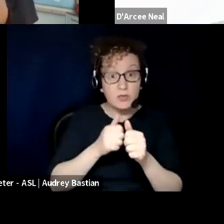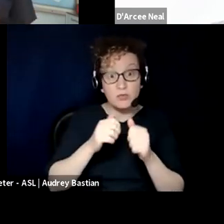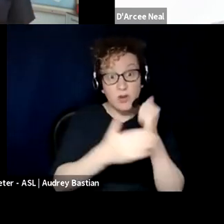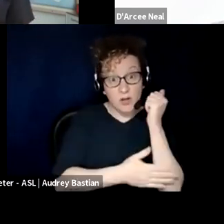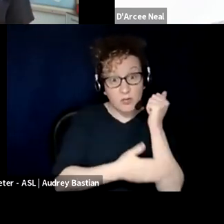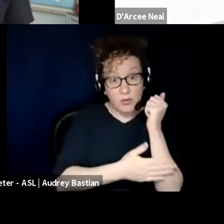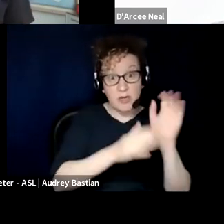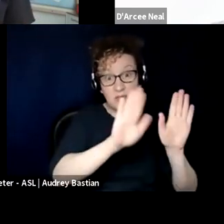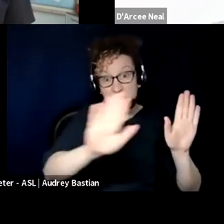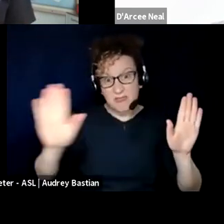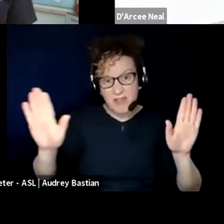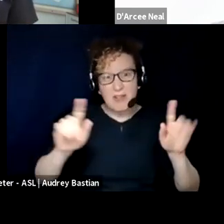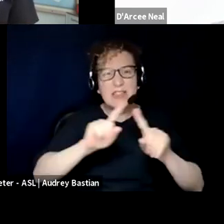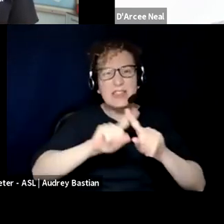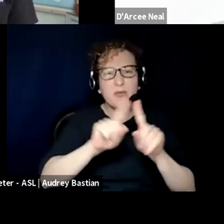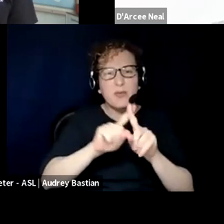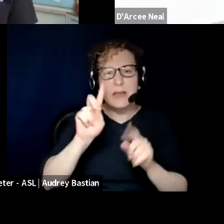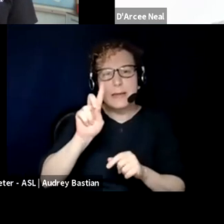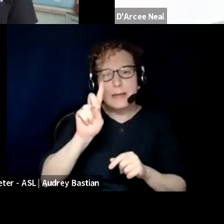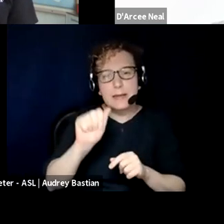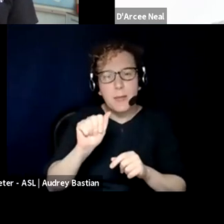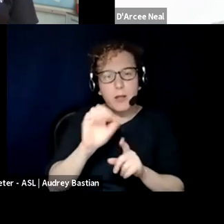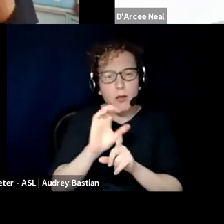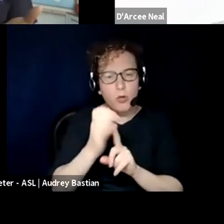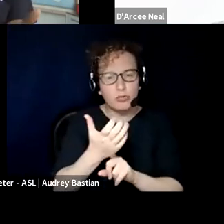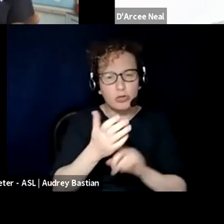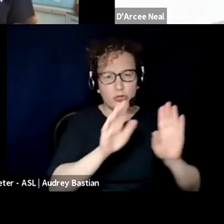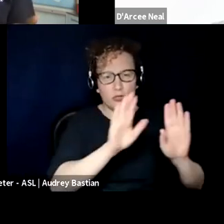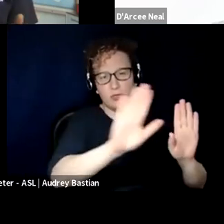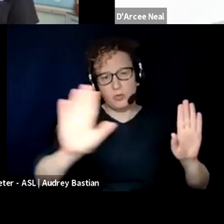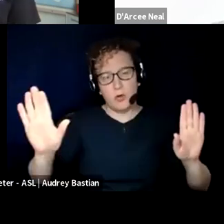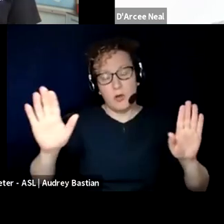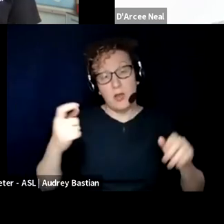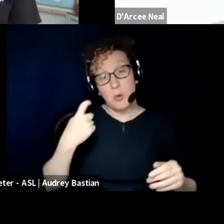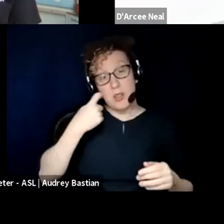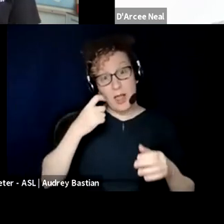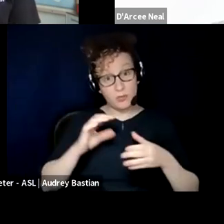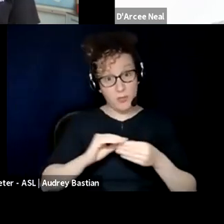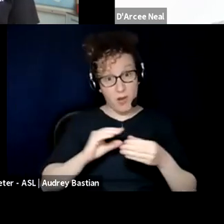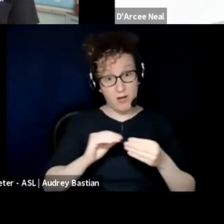And so you touched on some things in the last response, but I just want to offer this time